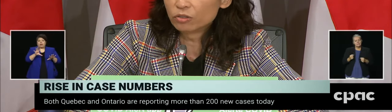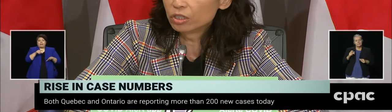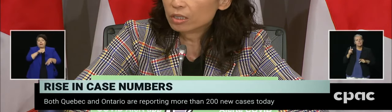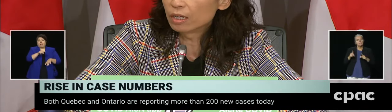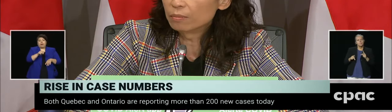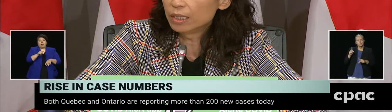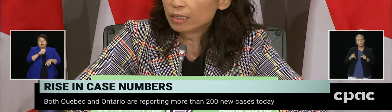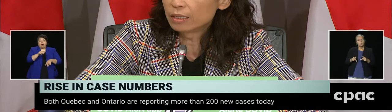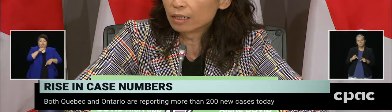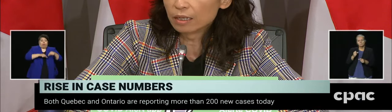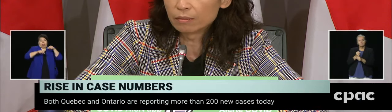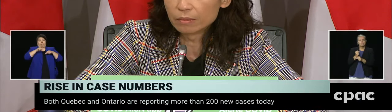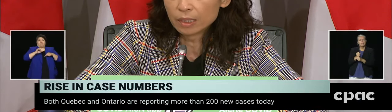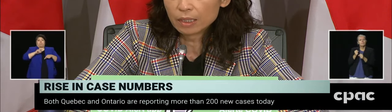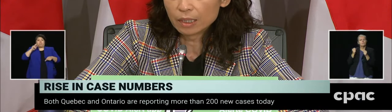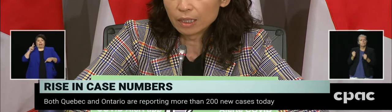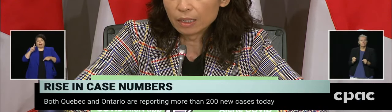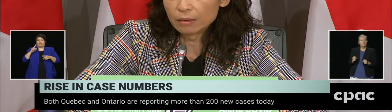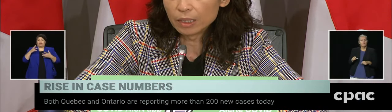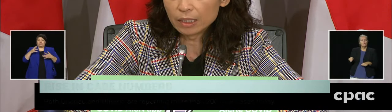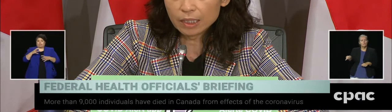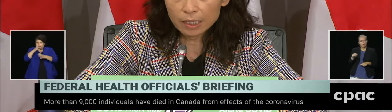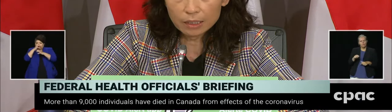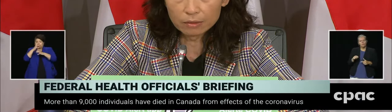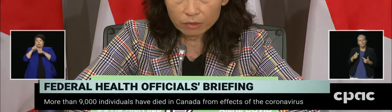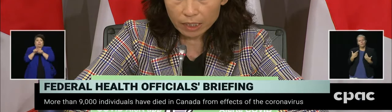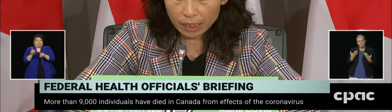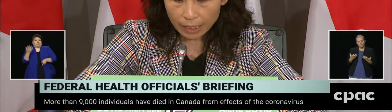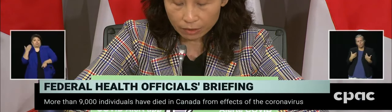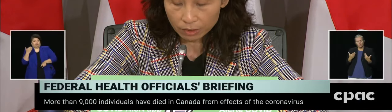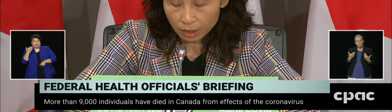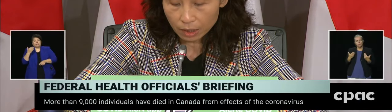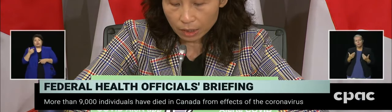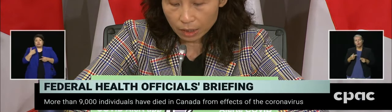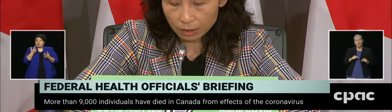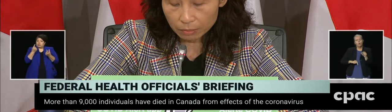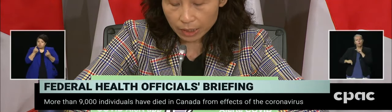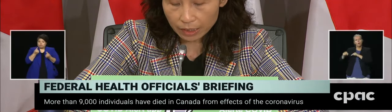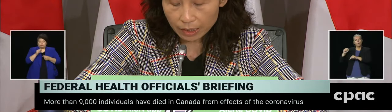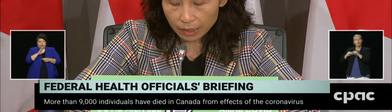TO GO BACK AS MUCH AS POSSIBLE.